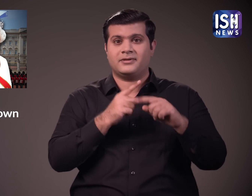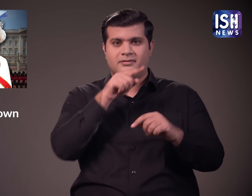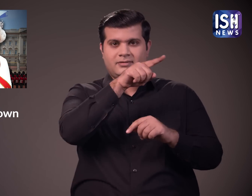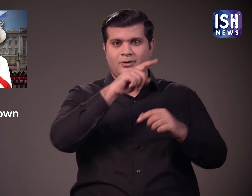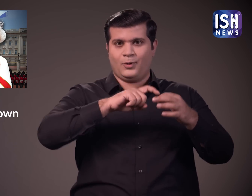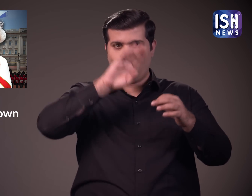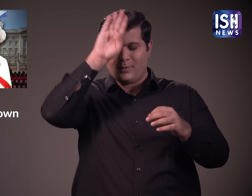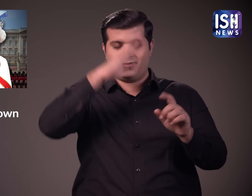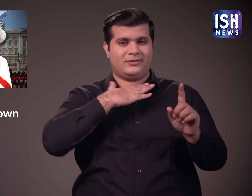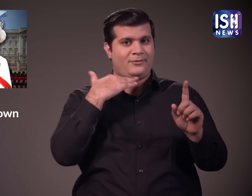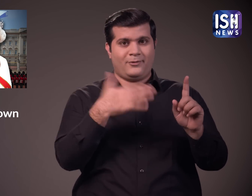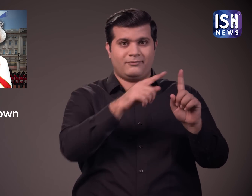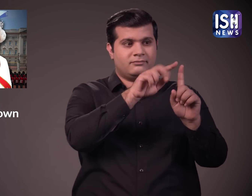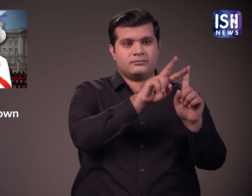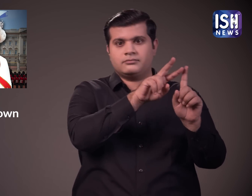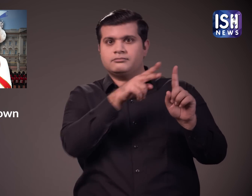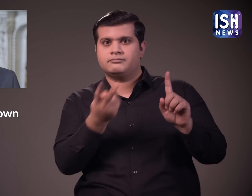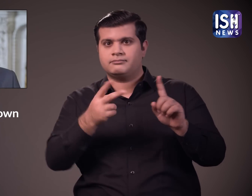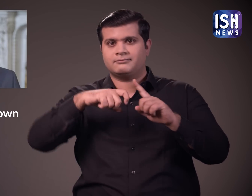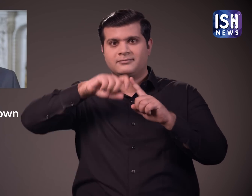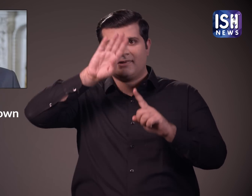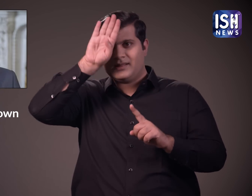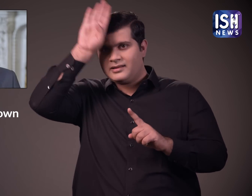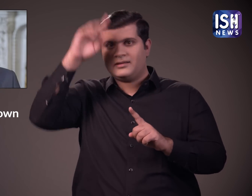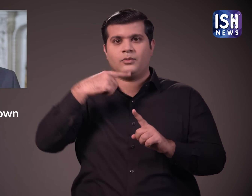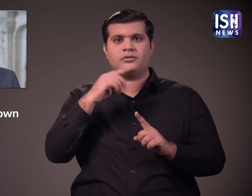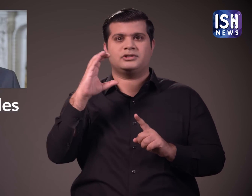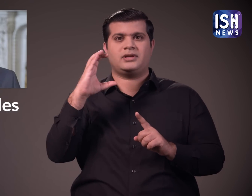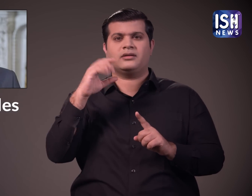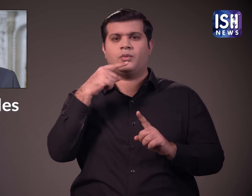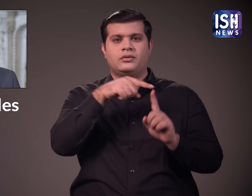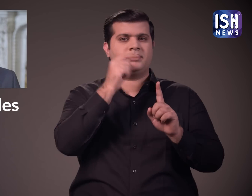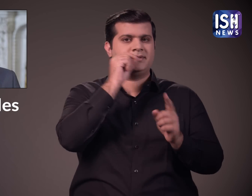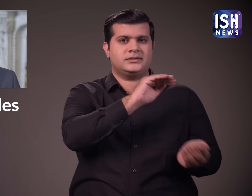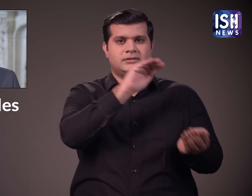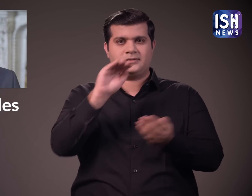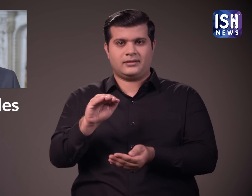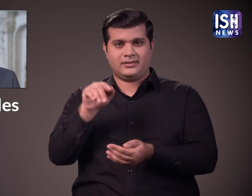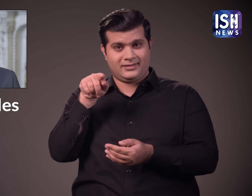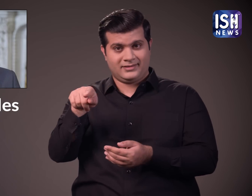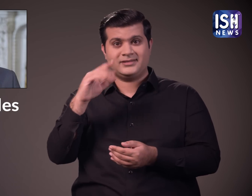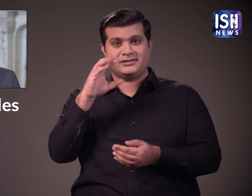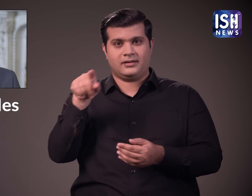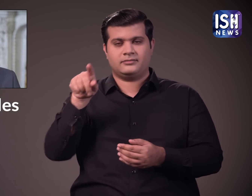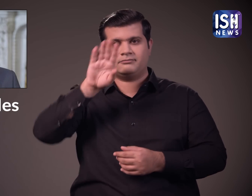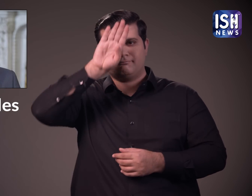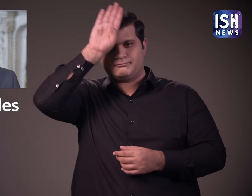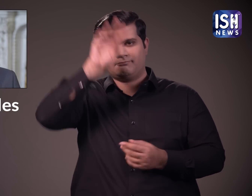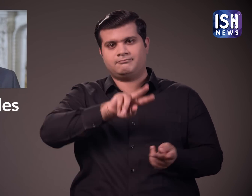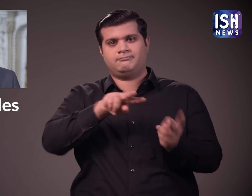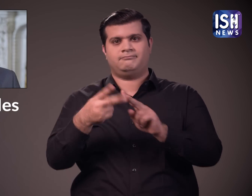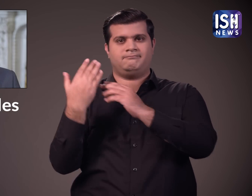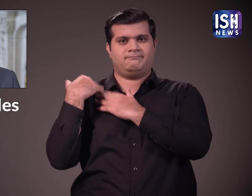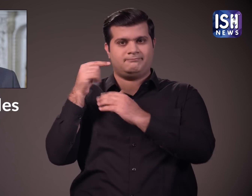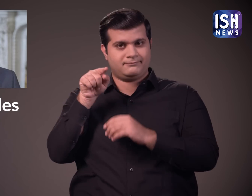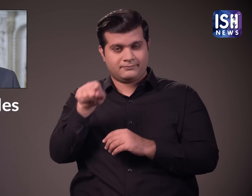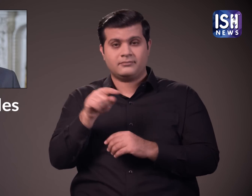After Queen Elizabeth’s death her eldest son Prince Charles has became the new King.